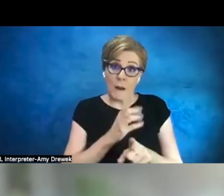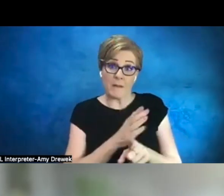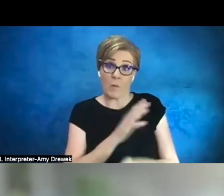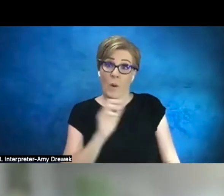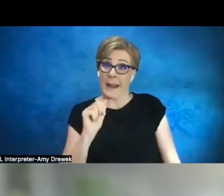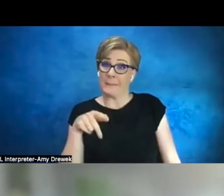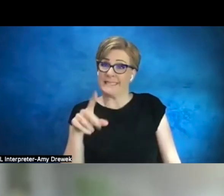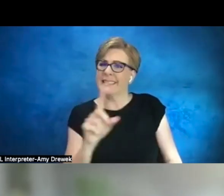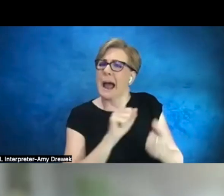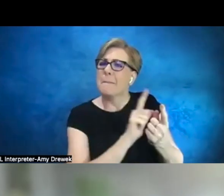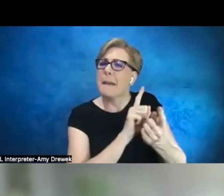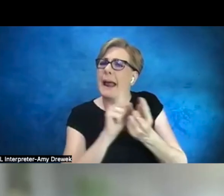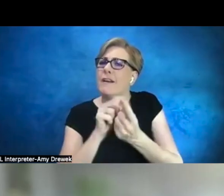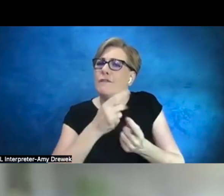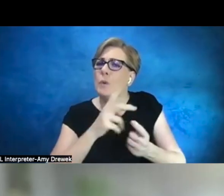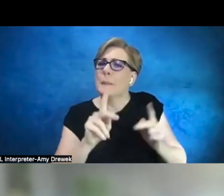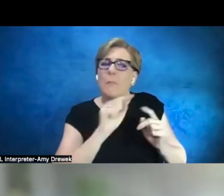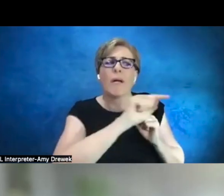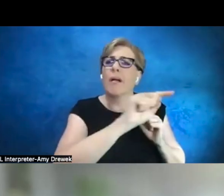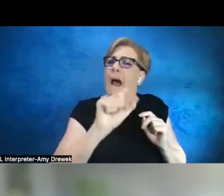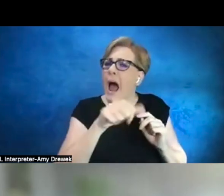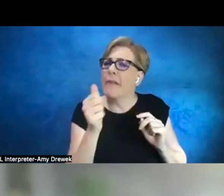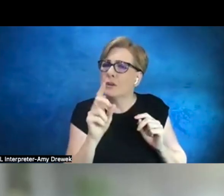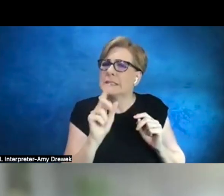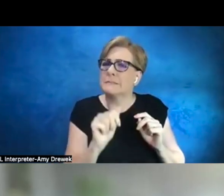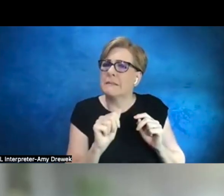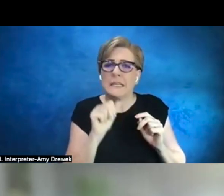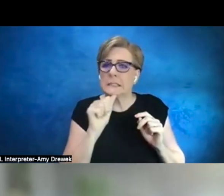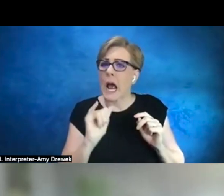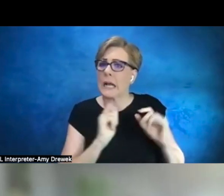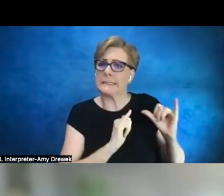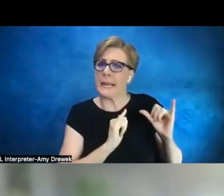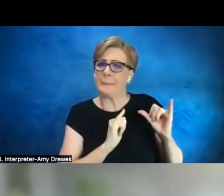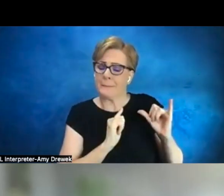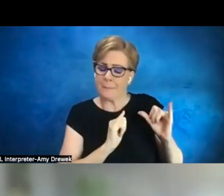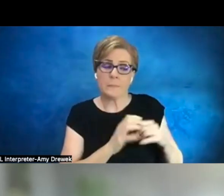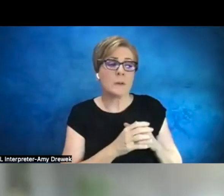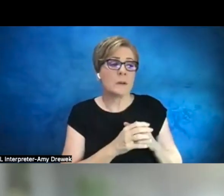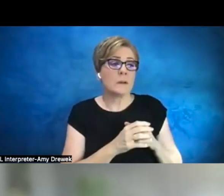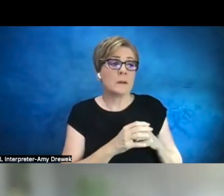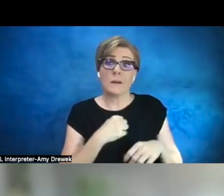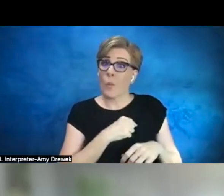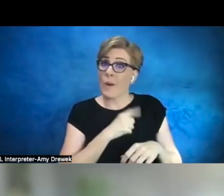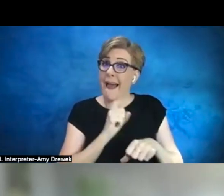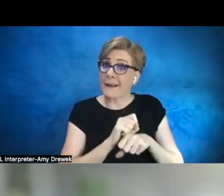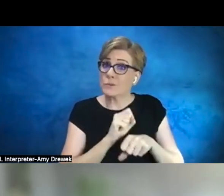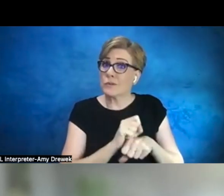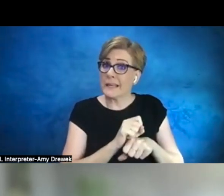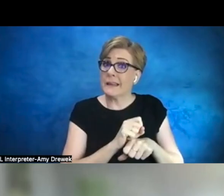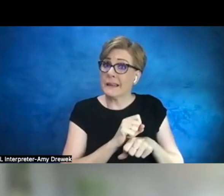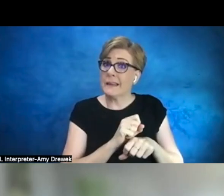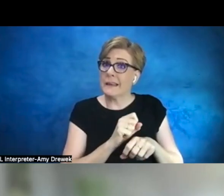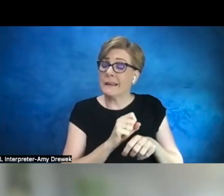people with a disability outside of my own, and we actually had a conversation about what